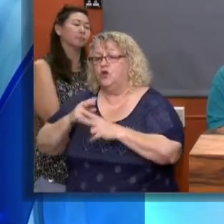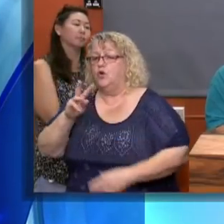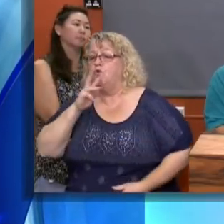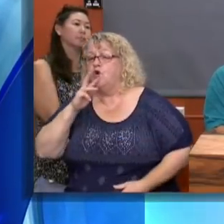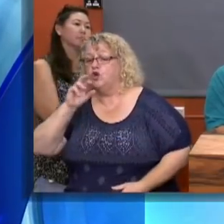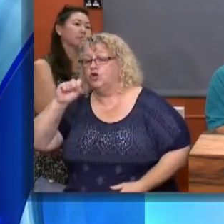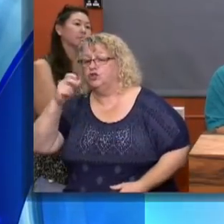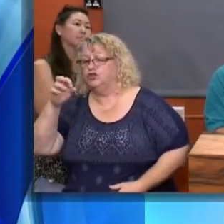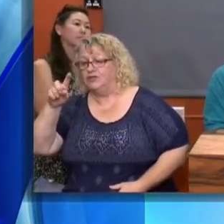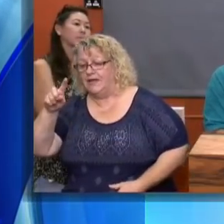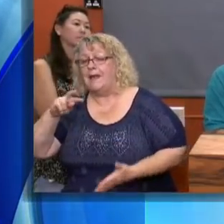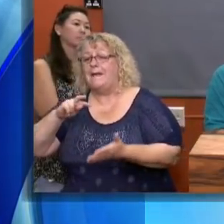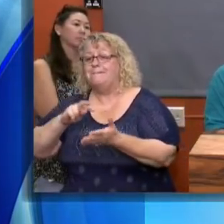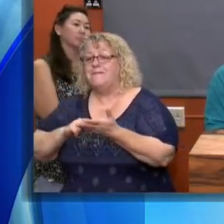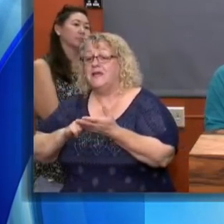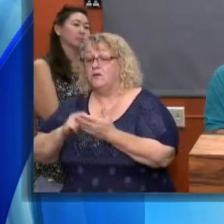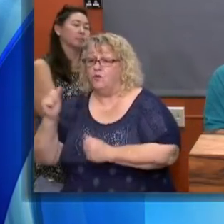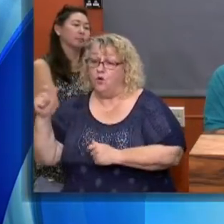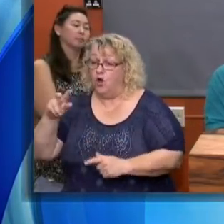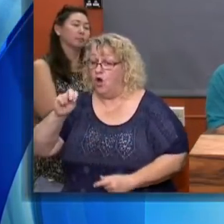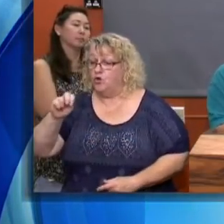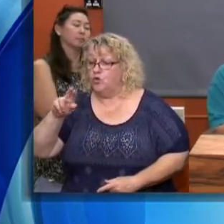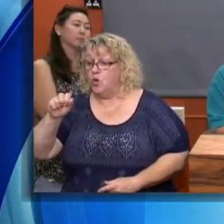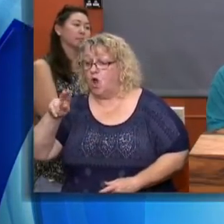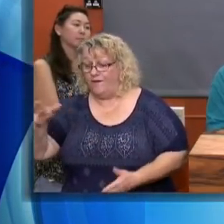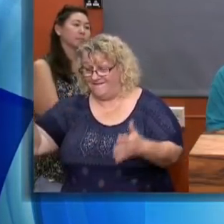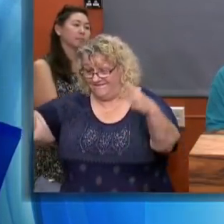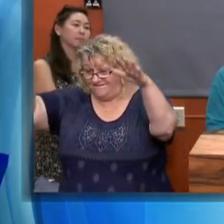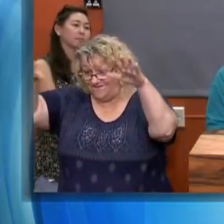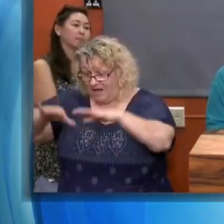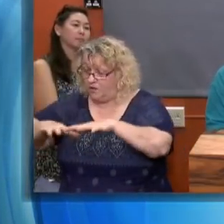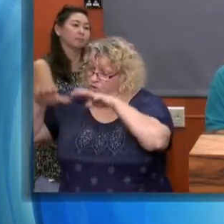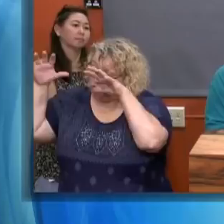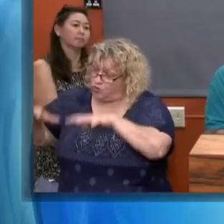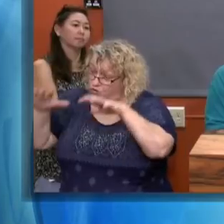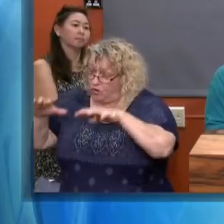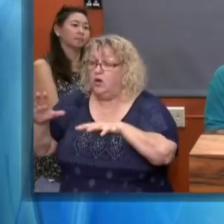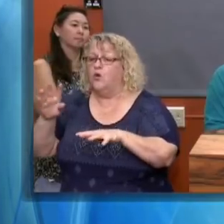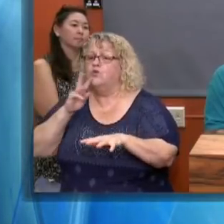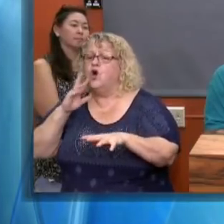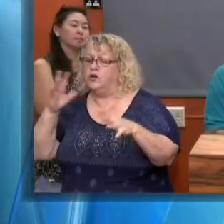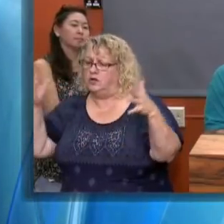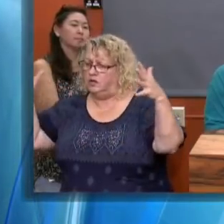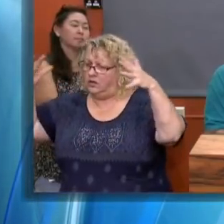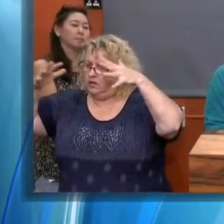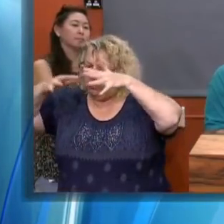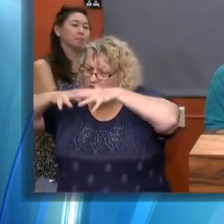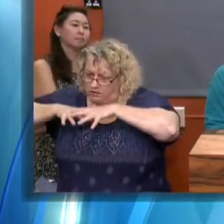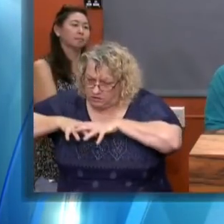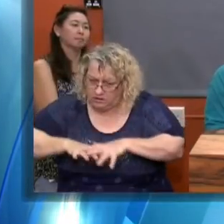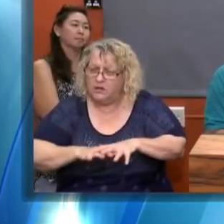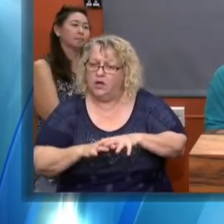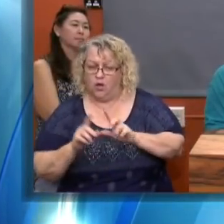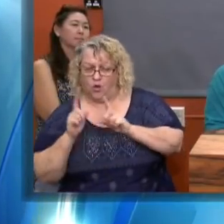THE WATERSHED THAT FEEDS THIS RESERVOIR IS SMALLER WATERSHED. BUT I DON'T HAVE THE ANSWER TO